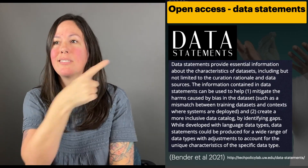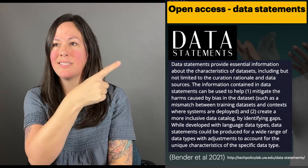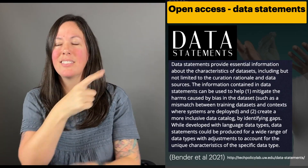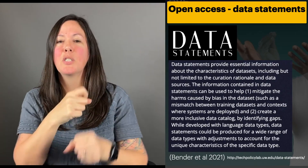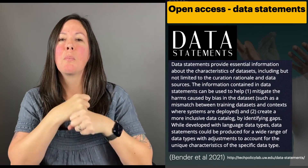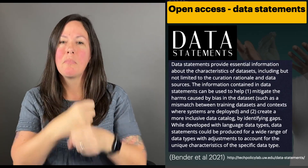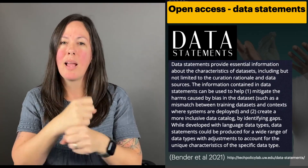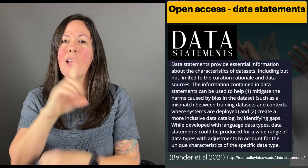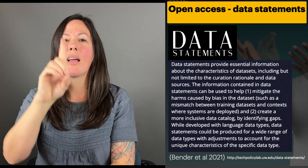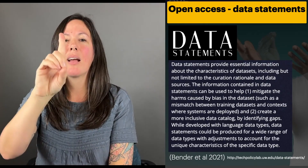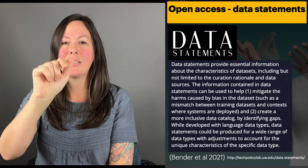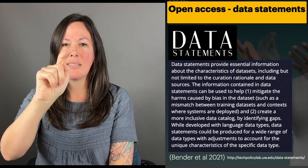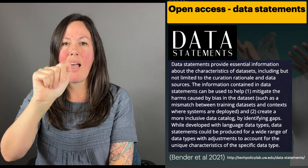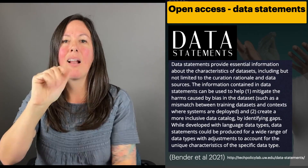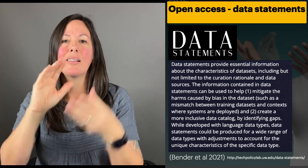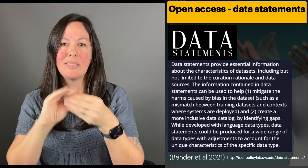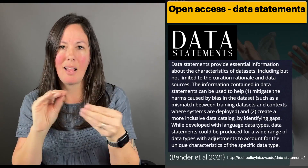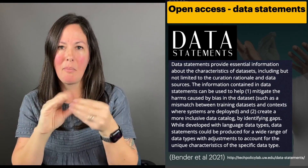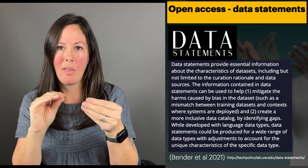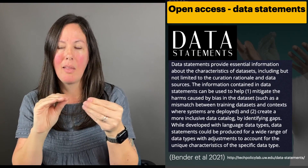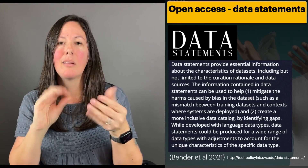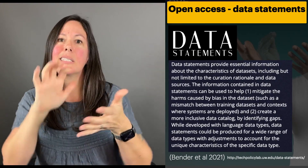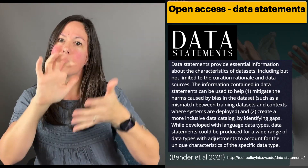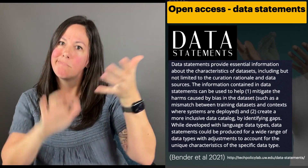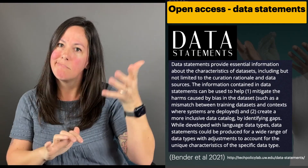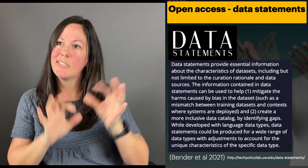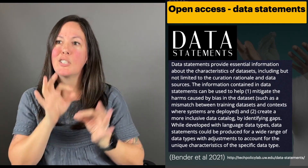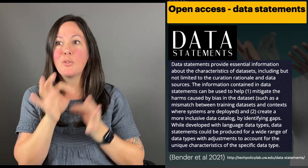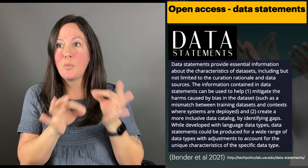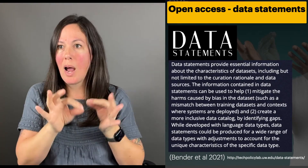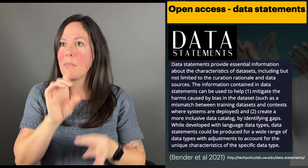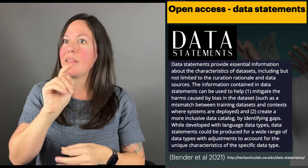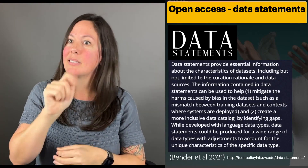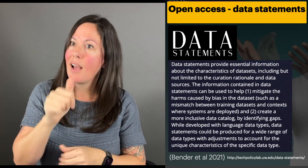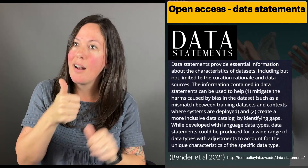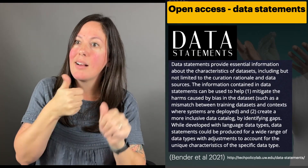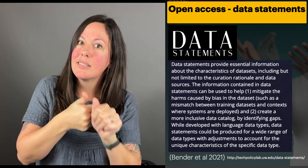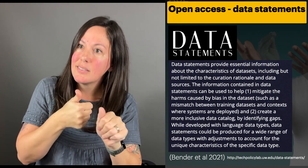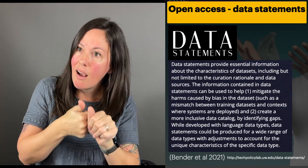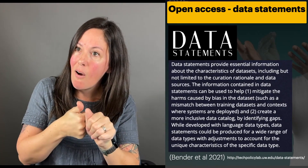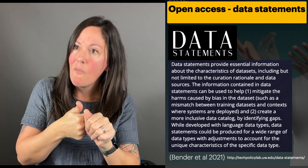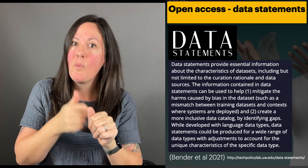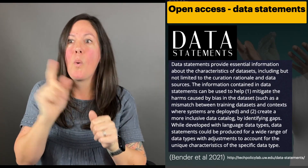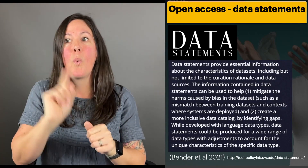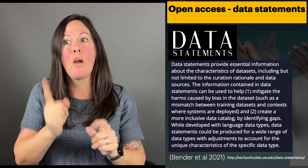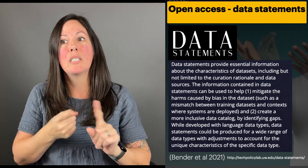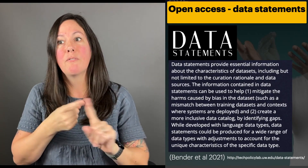citable and posting it but that means sometimes that other people will use